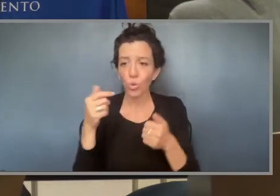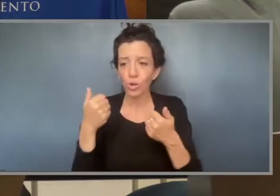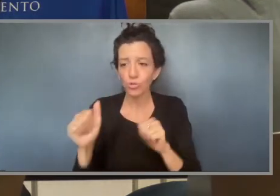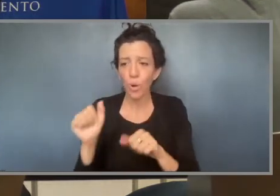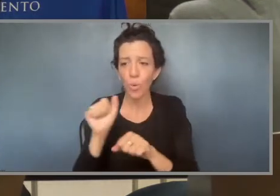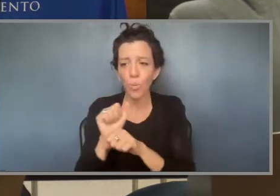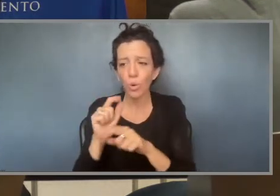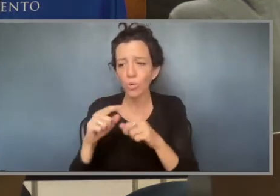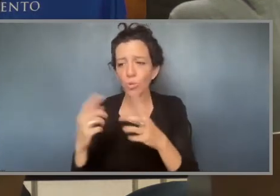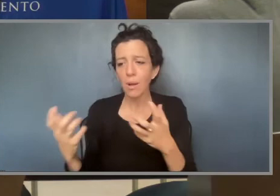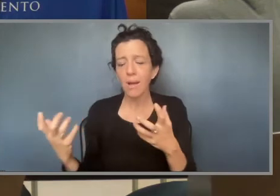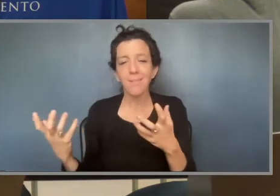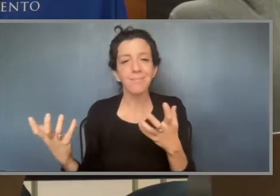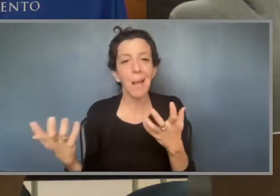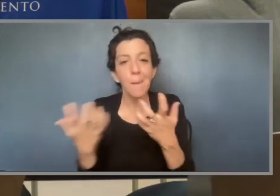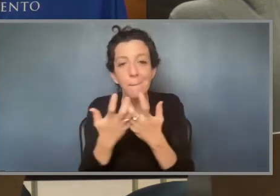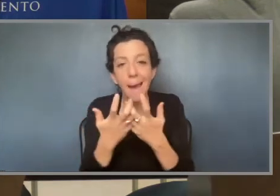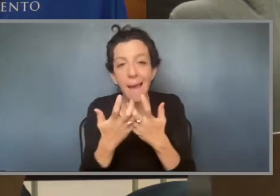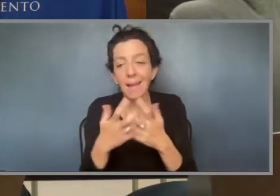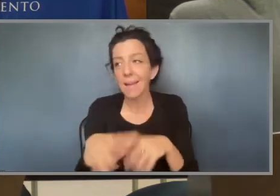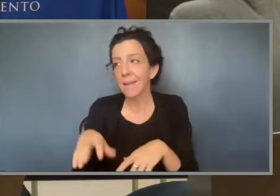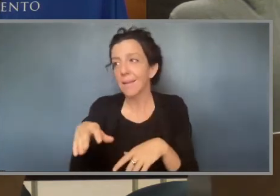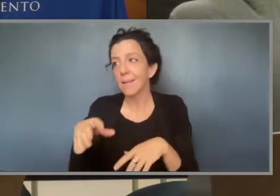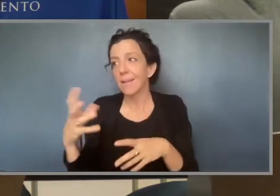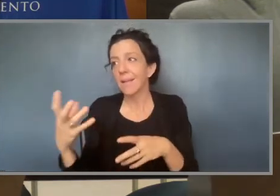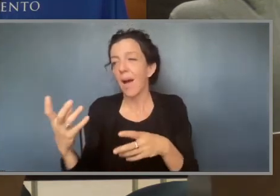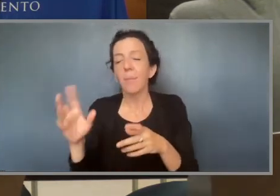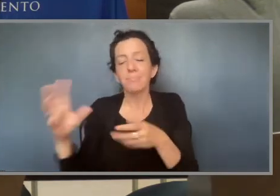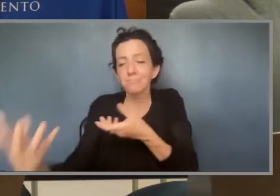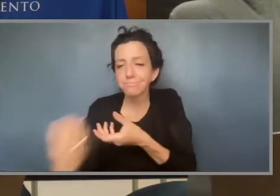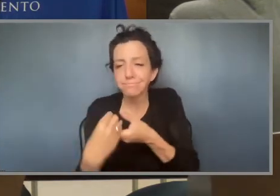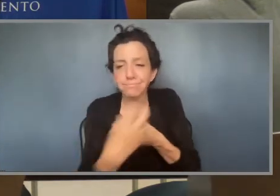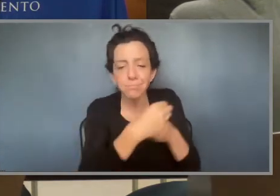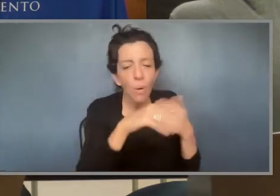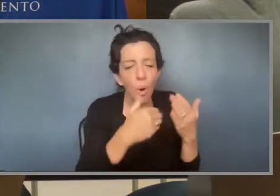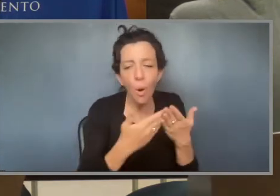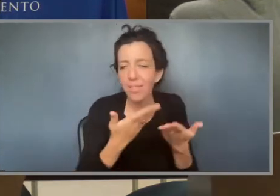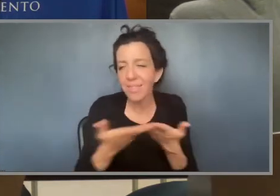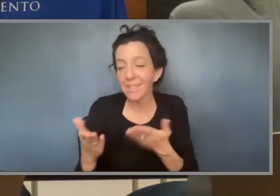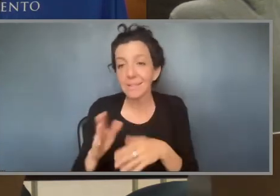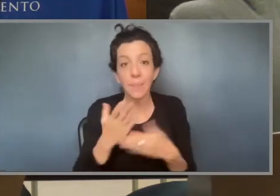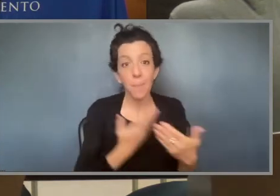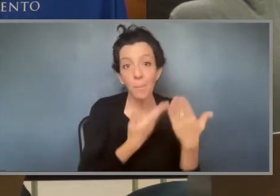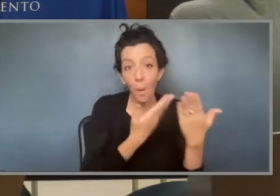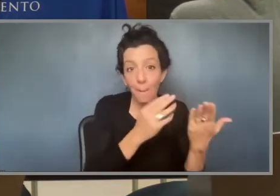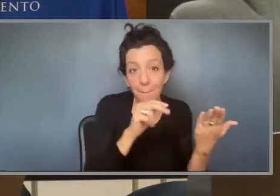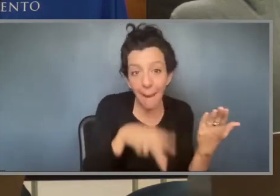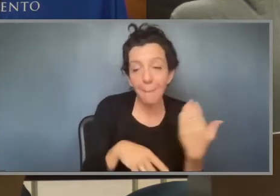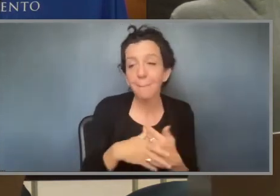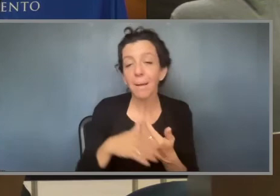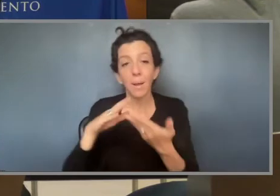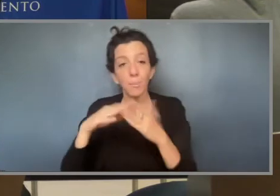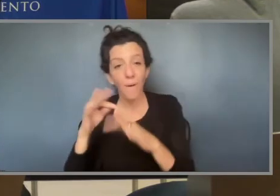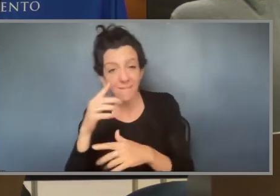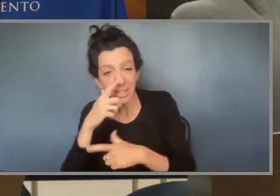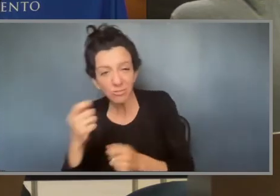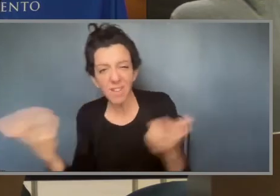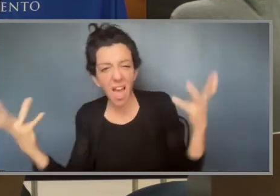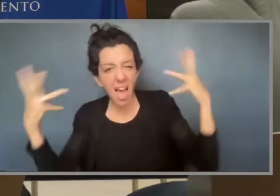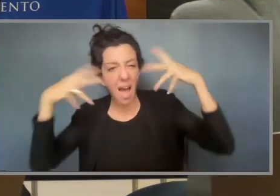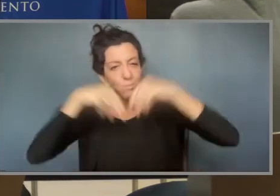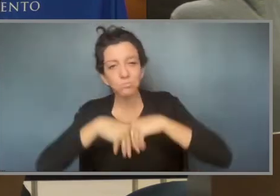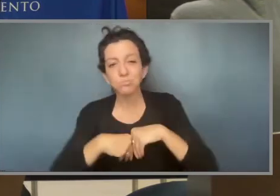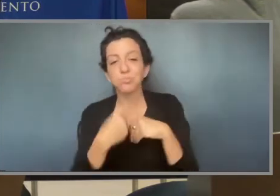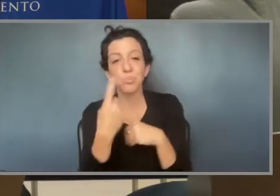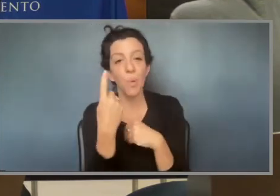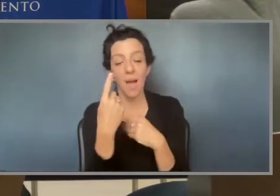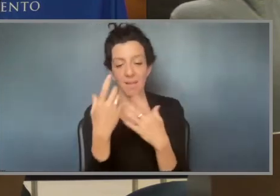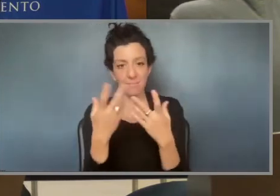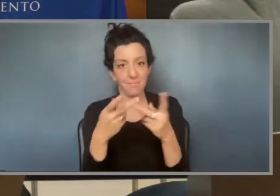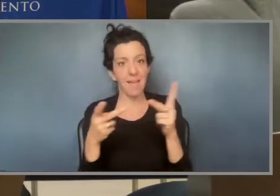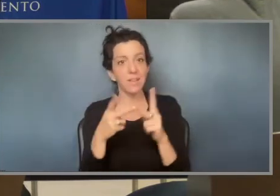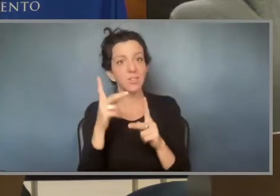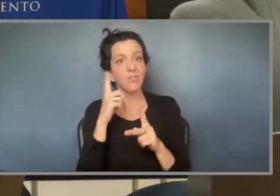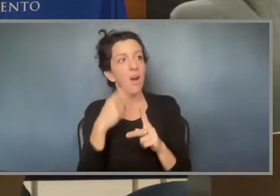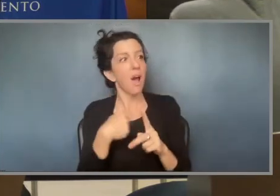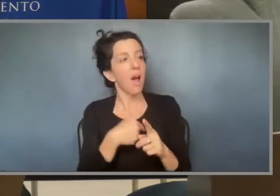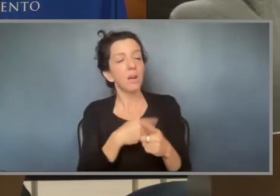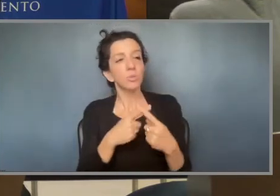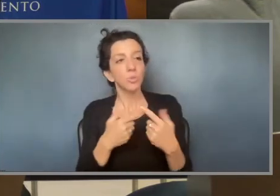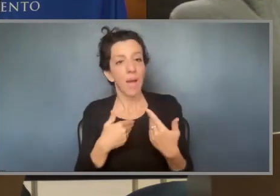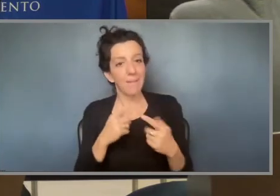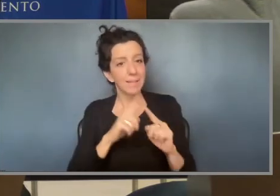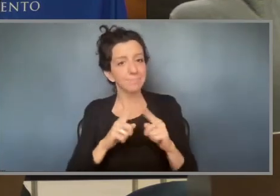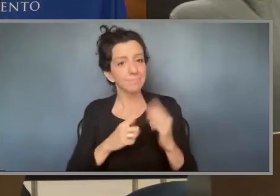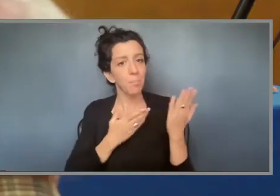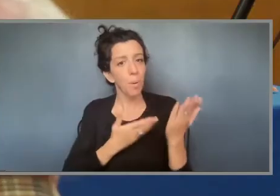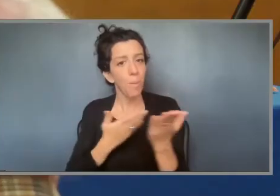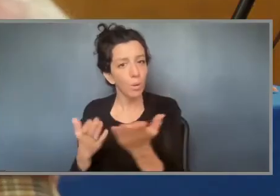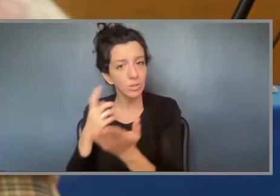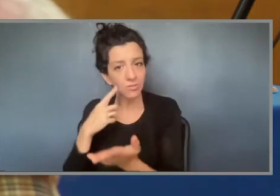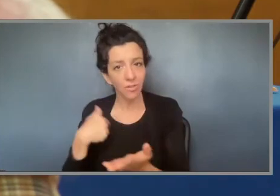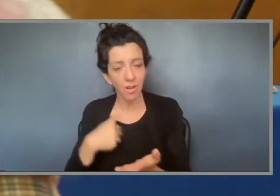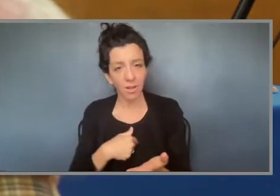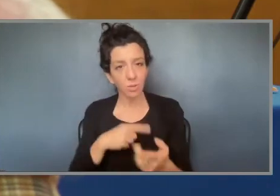Studio: As our consultants and how are you going to work to kind of combine the community of interest forums, the proposed